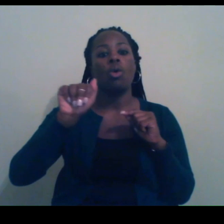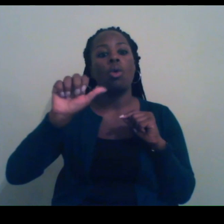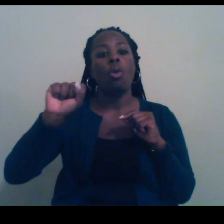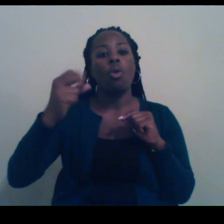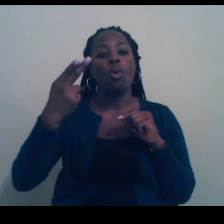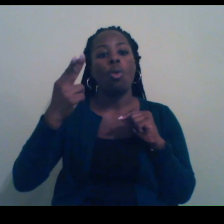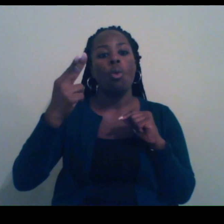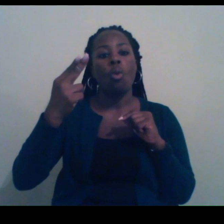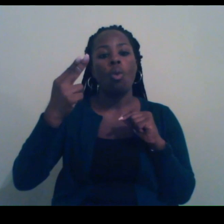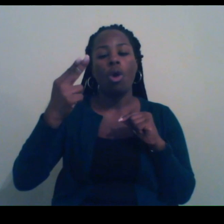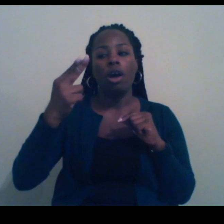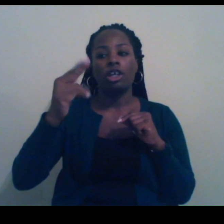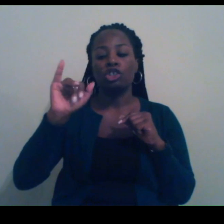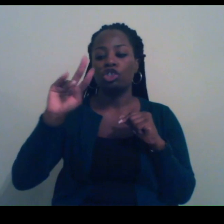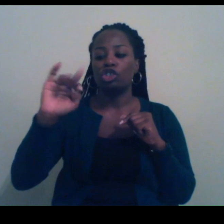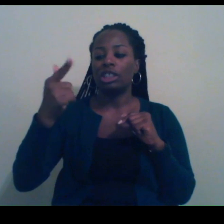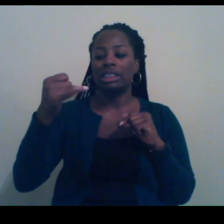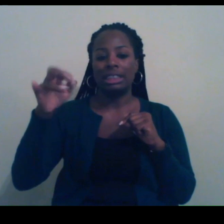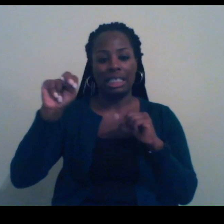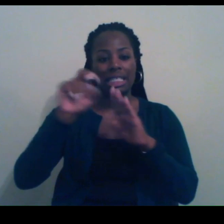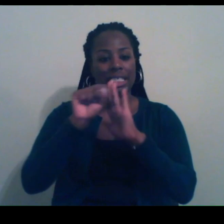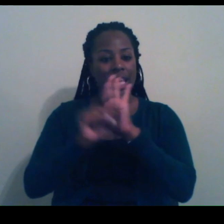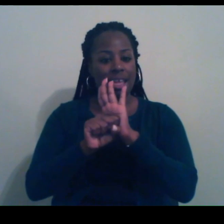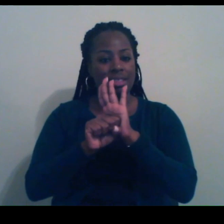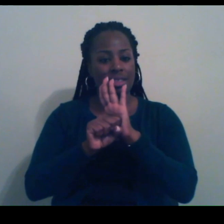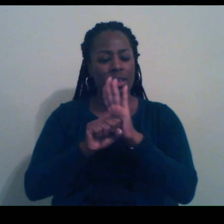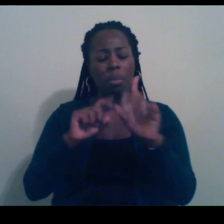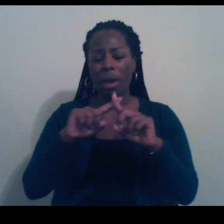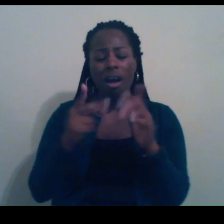don't I think people should just continue to use common sense this time